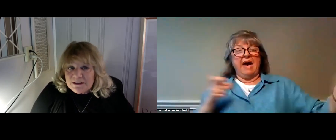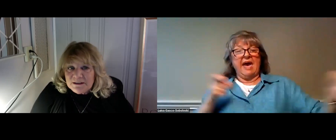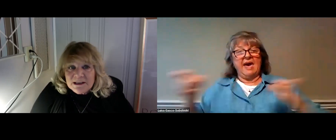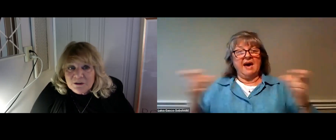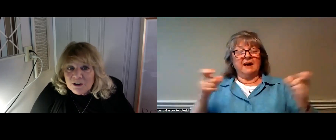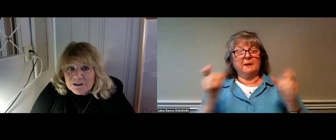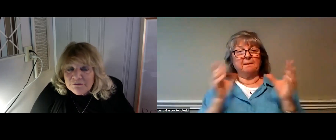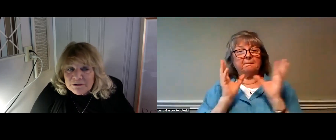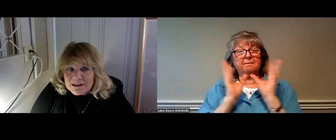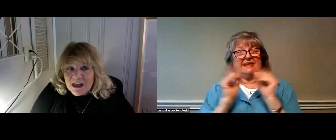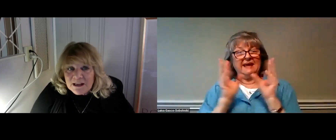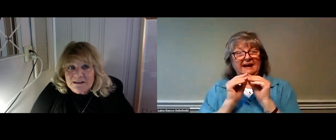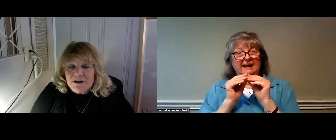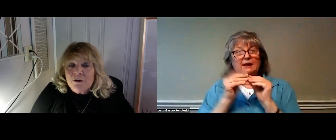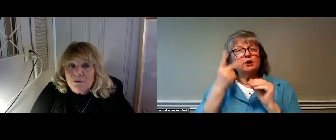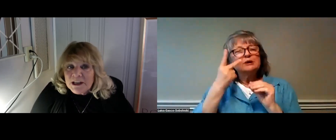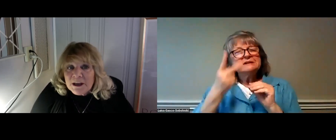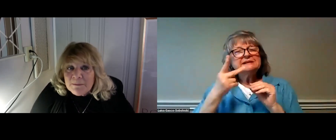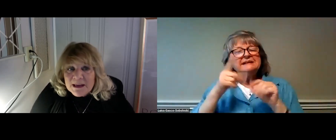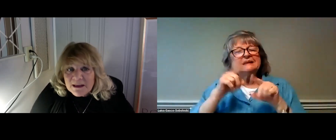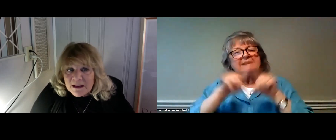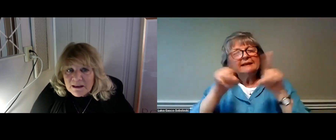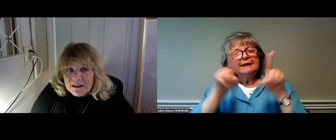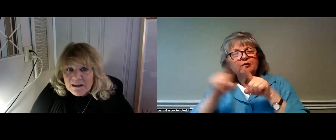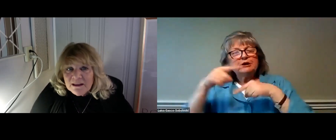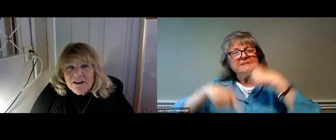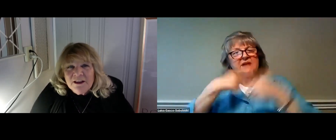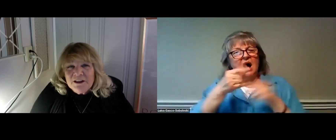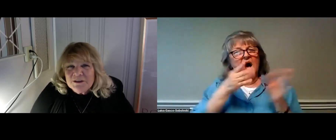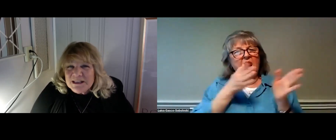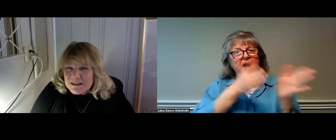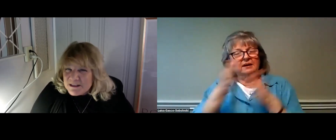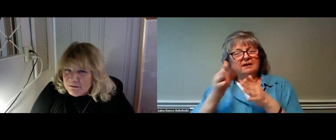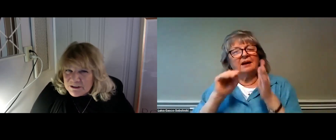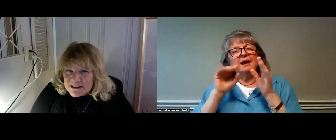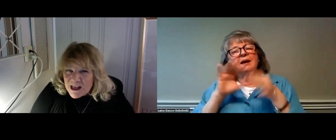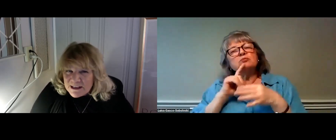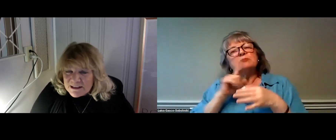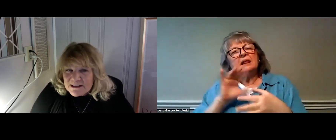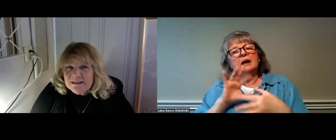These are all different signs, running a meeting. You see the different signs that